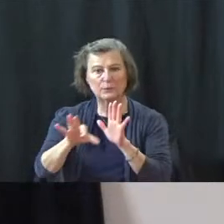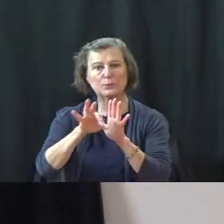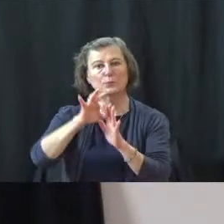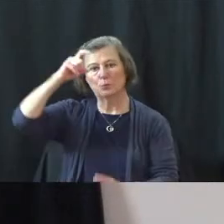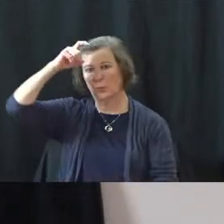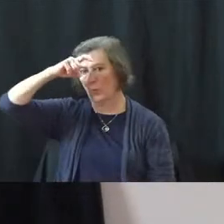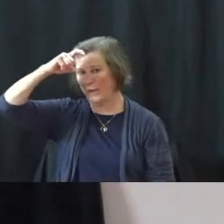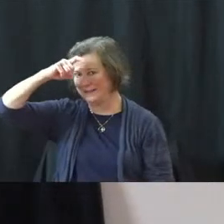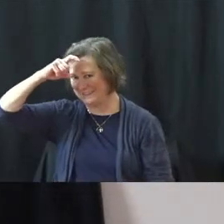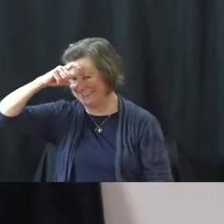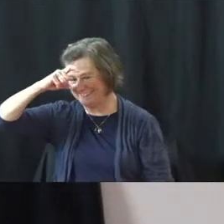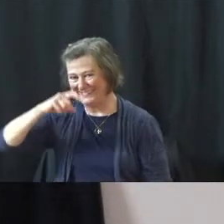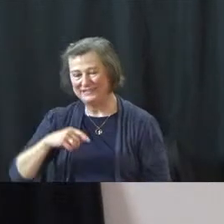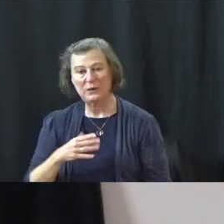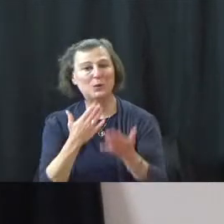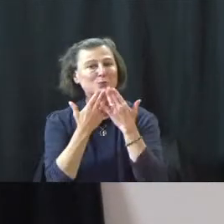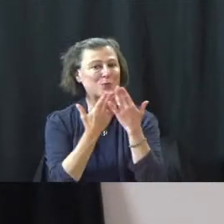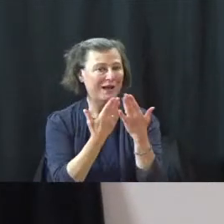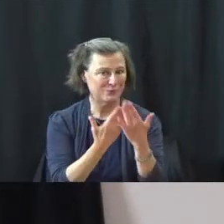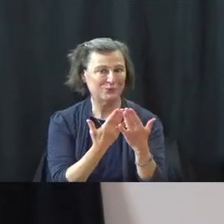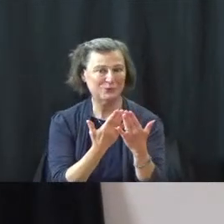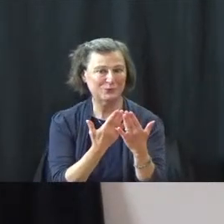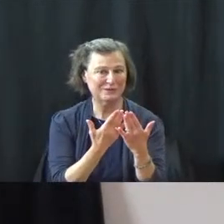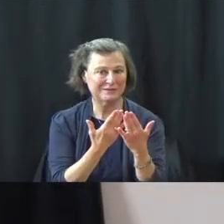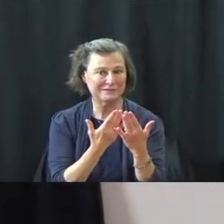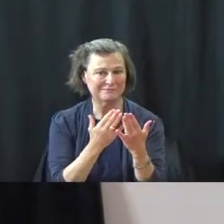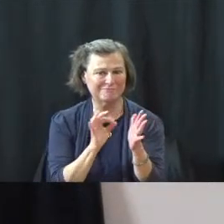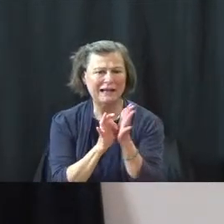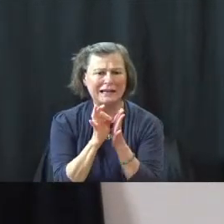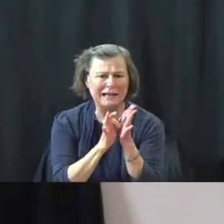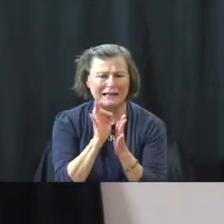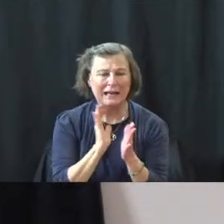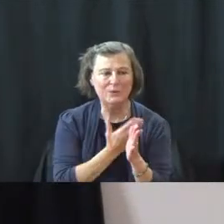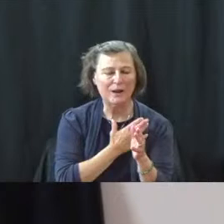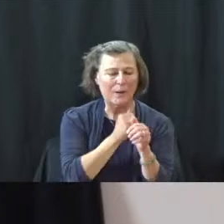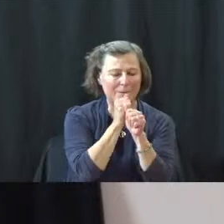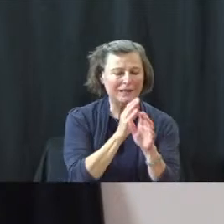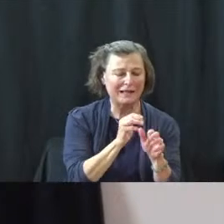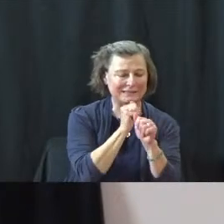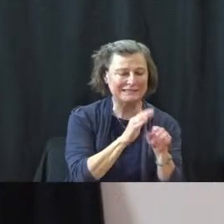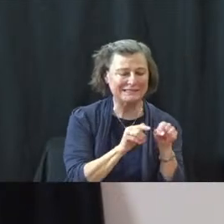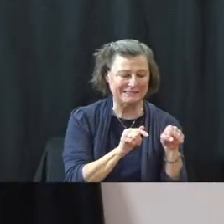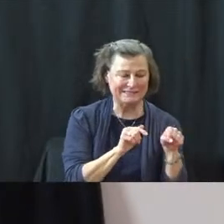Gratitude. Counting our blessings.